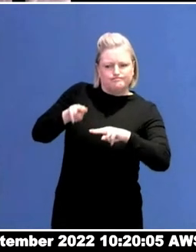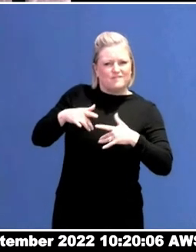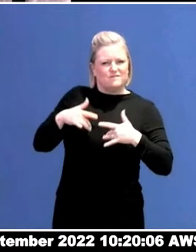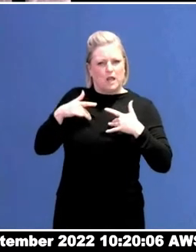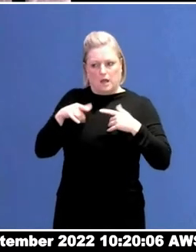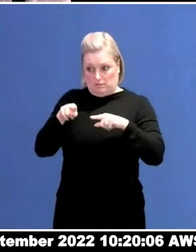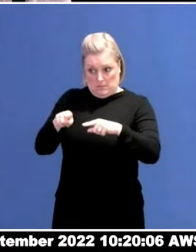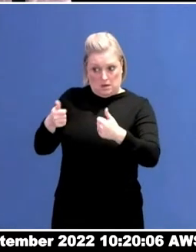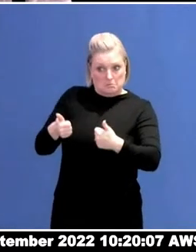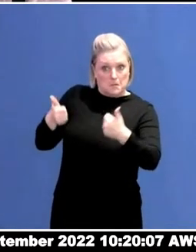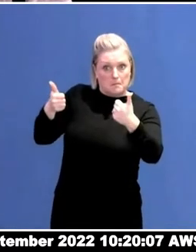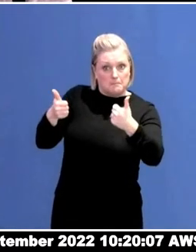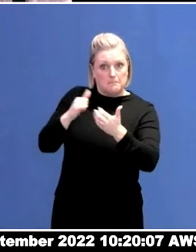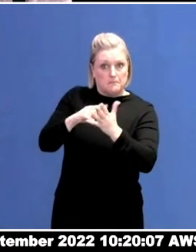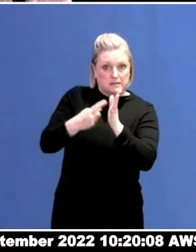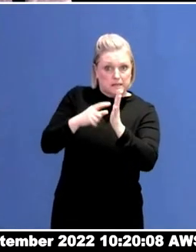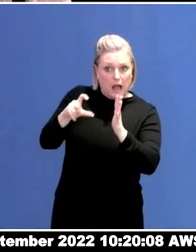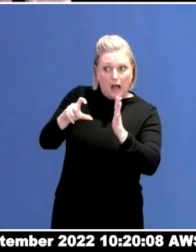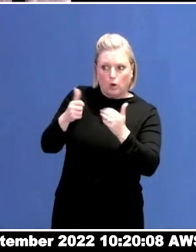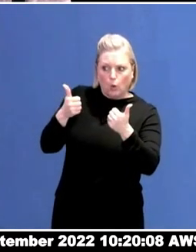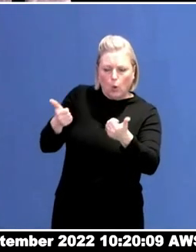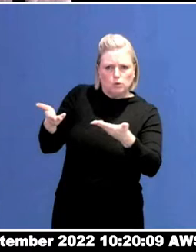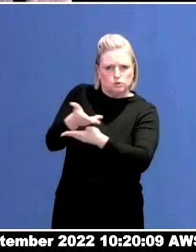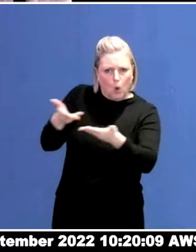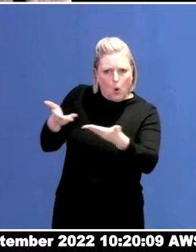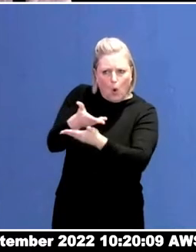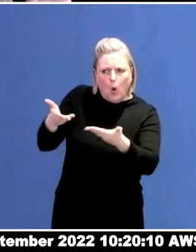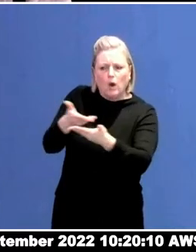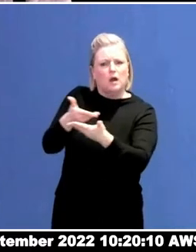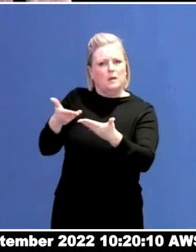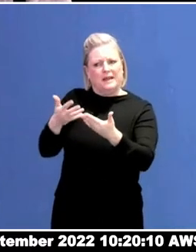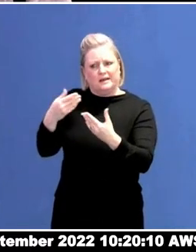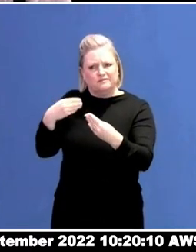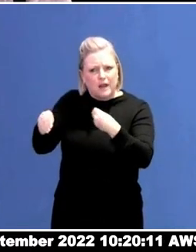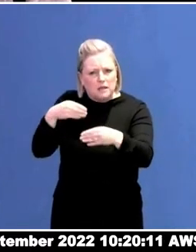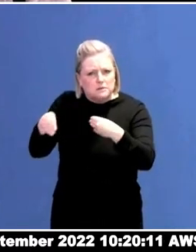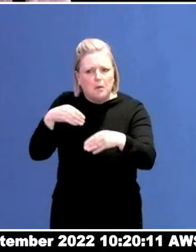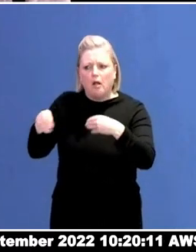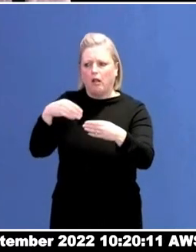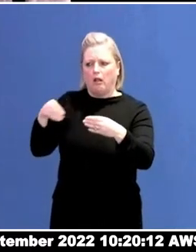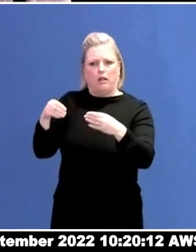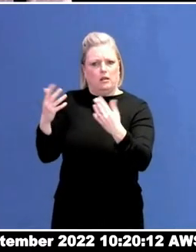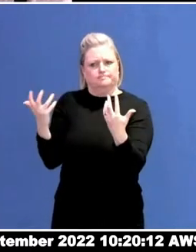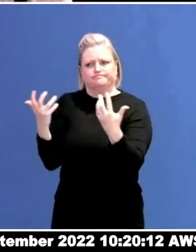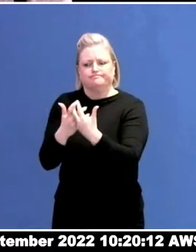interacted with Aaron? Were they aware of his disabilities? Did they provide appropriate support? Do you have any observations?